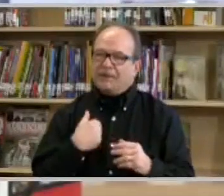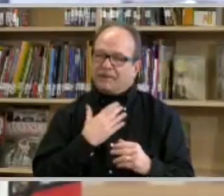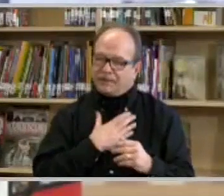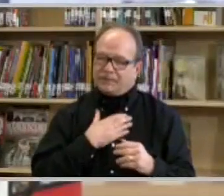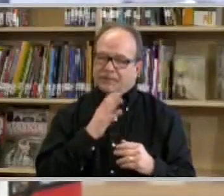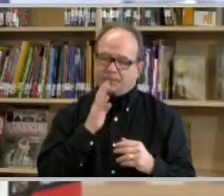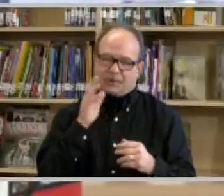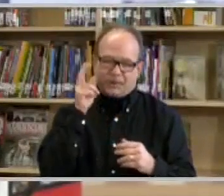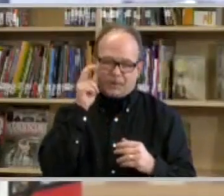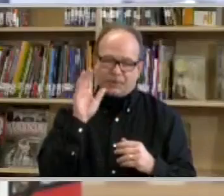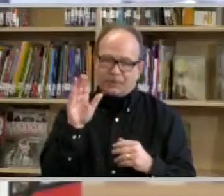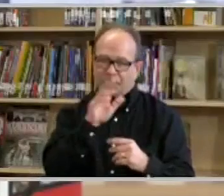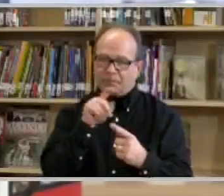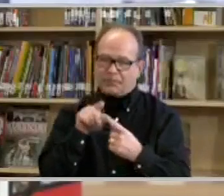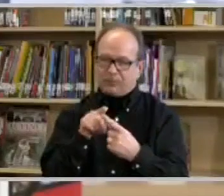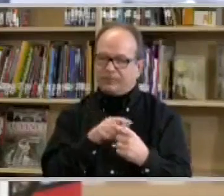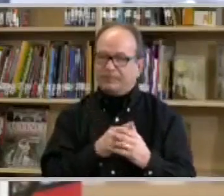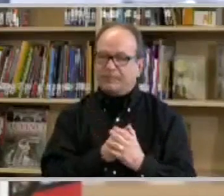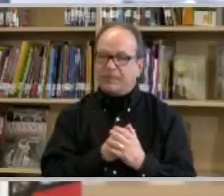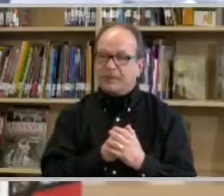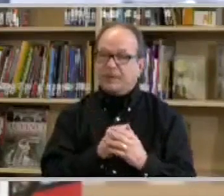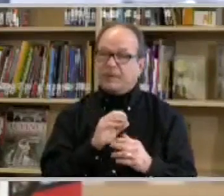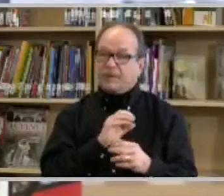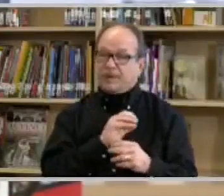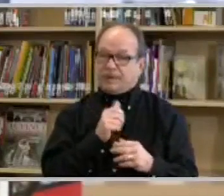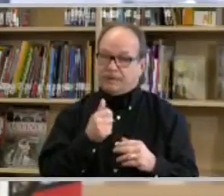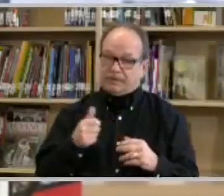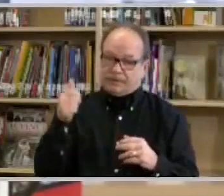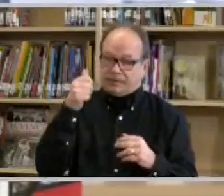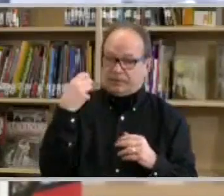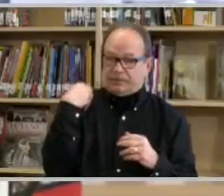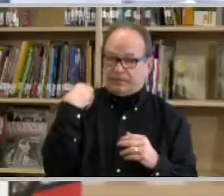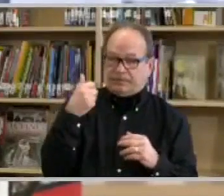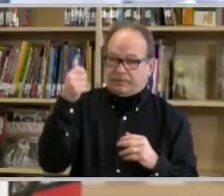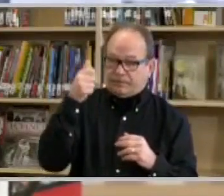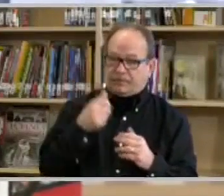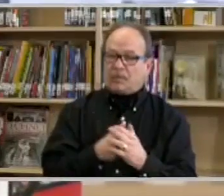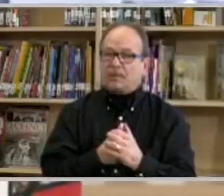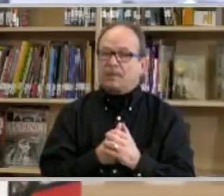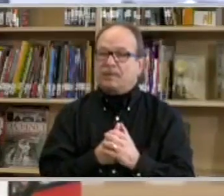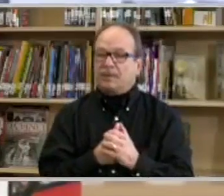THAT YOU MADE AND KNOW THAT THE